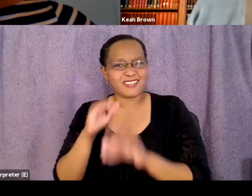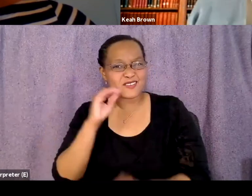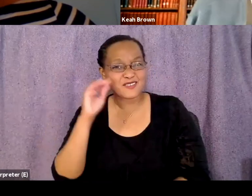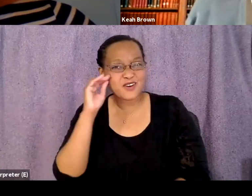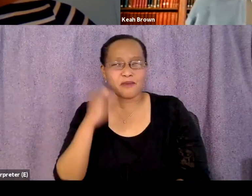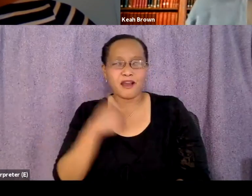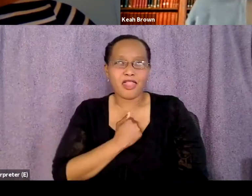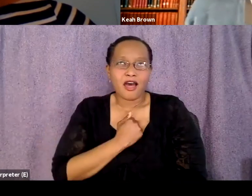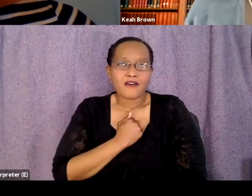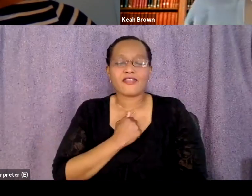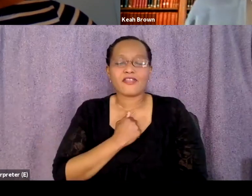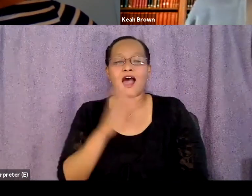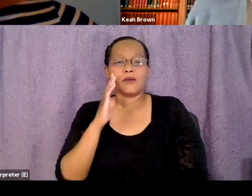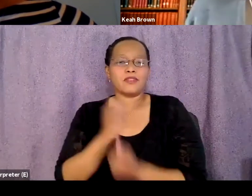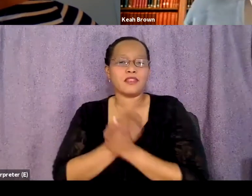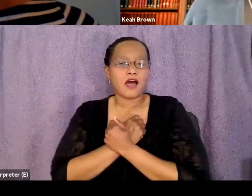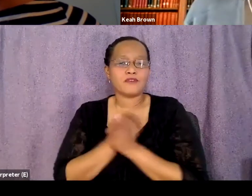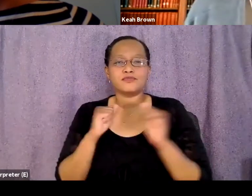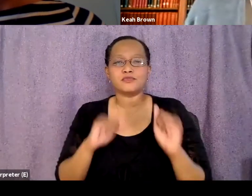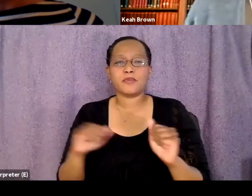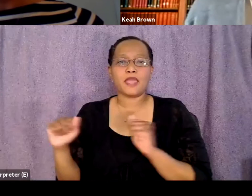to be able to on a basic level.